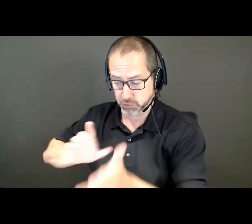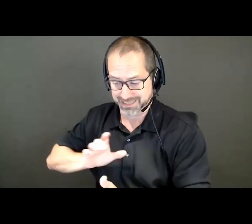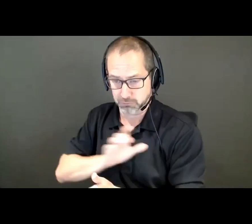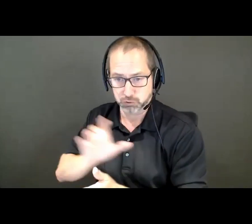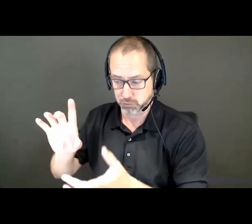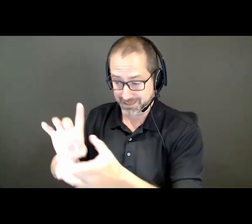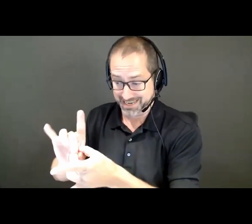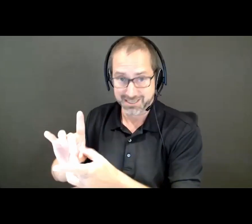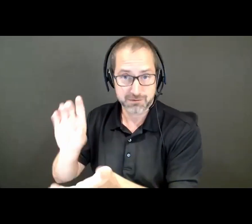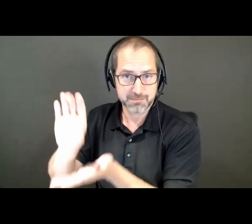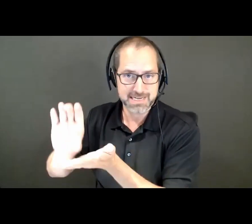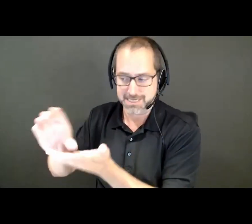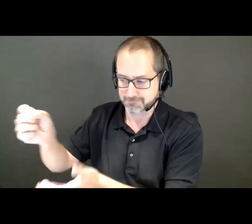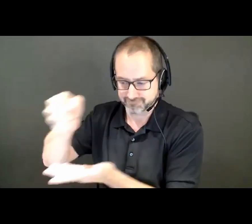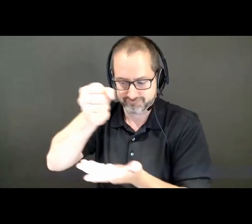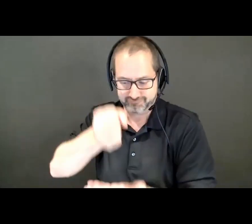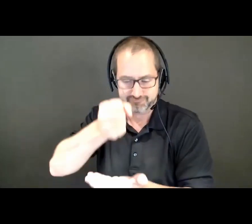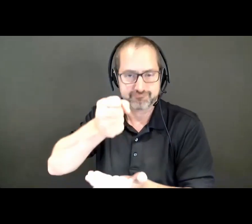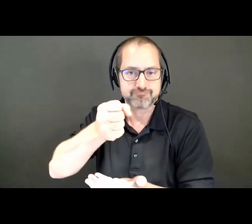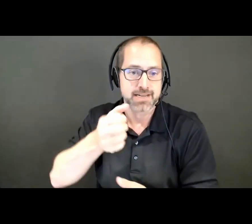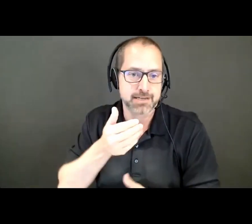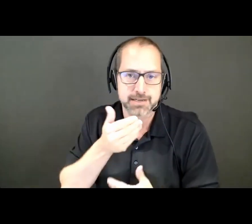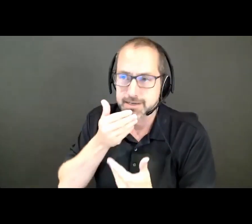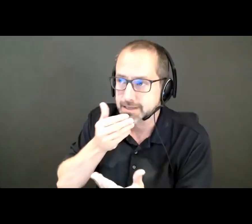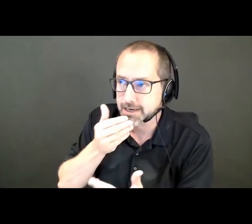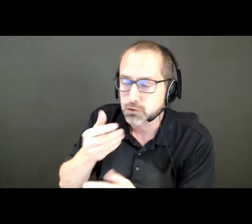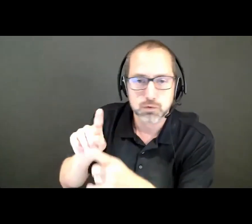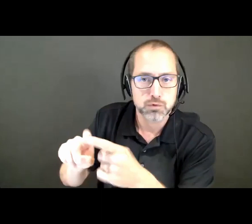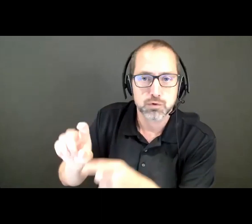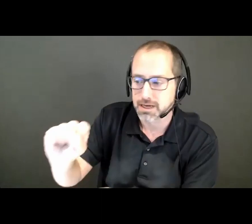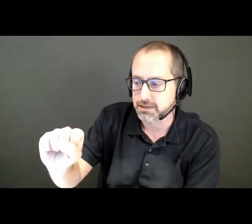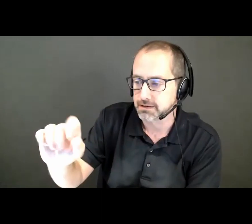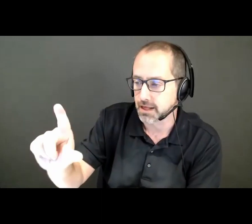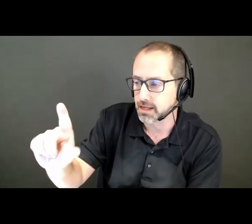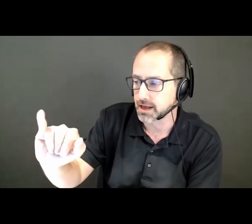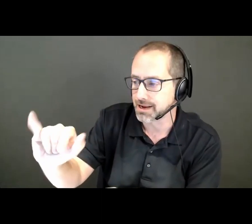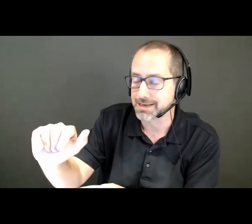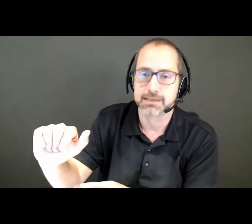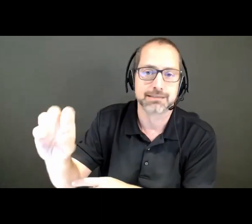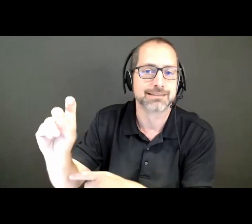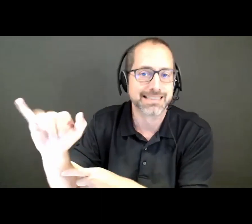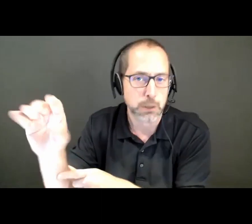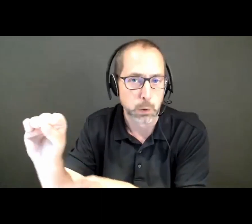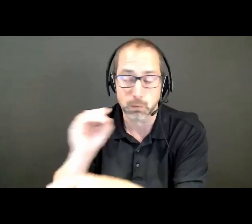We are so grateful to SLIAO for providing ASL interpretation services today,